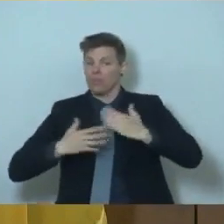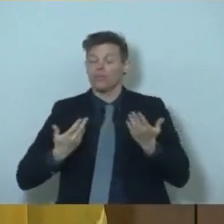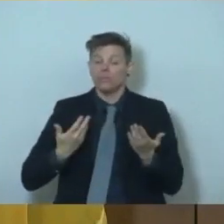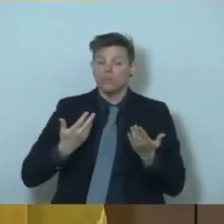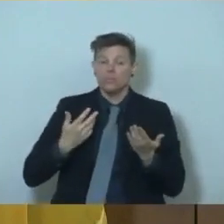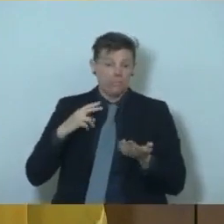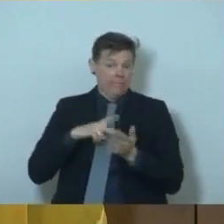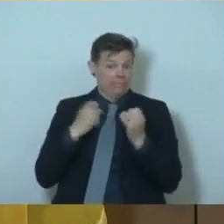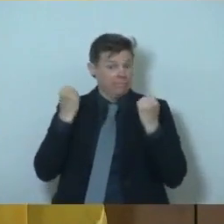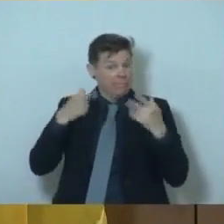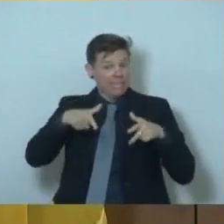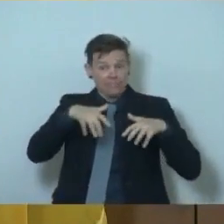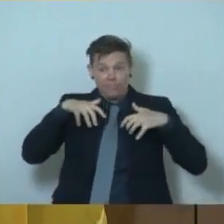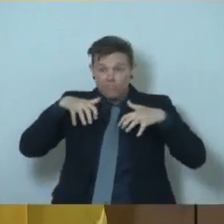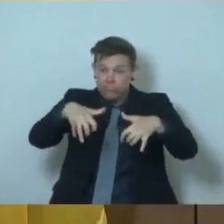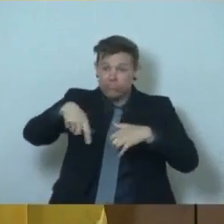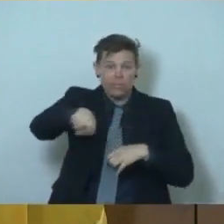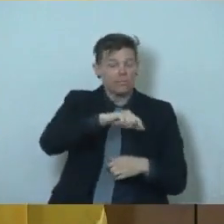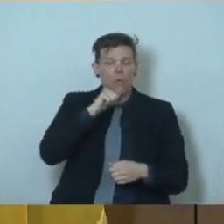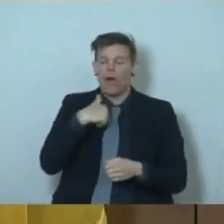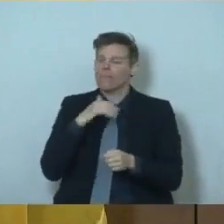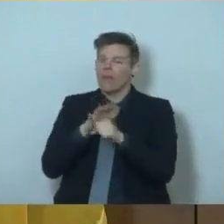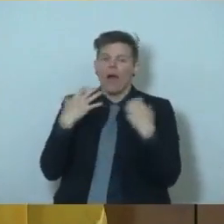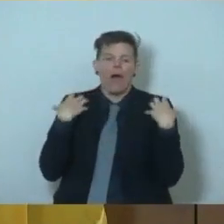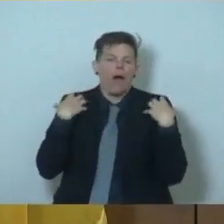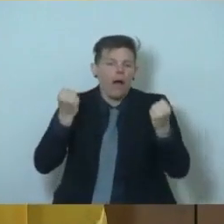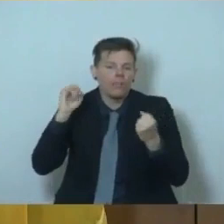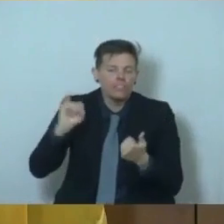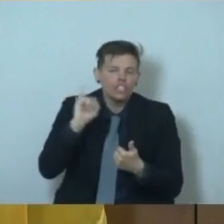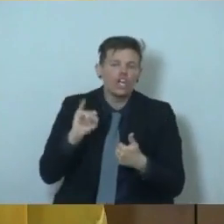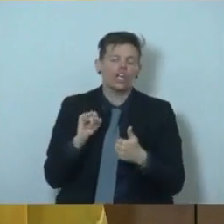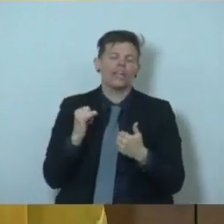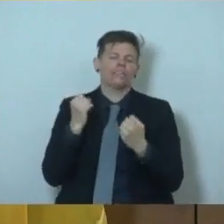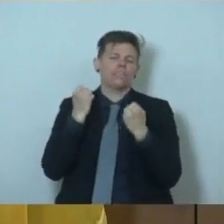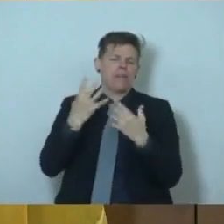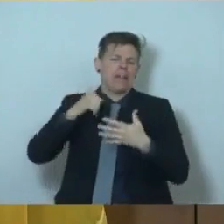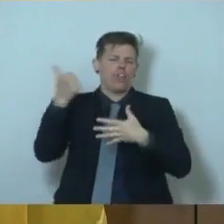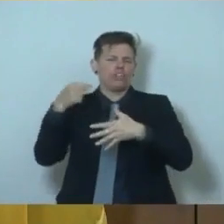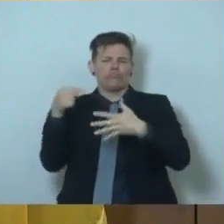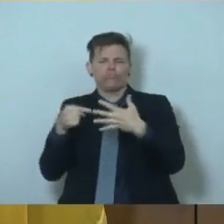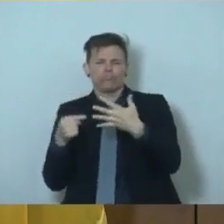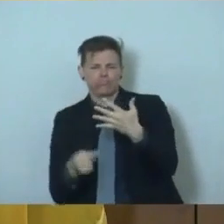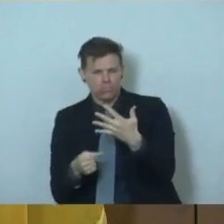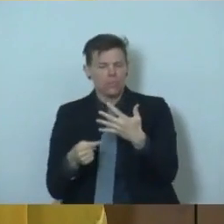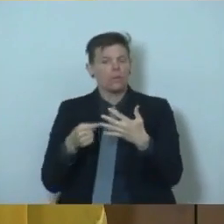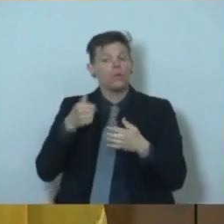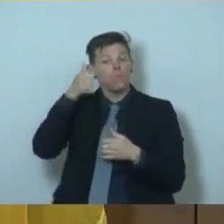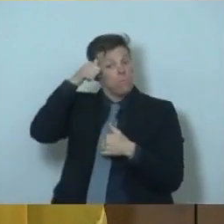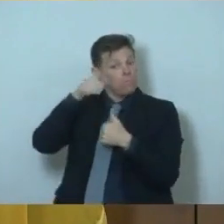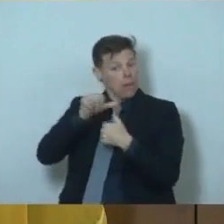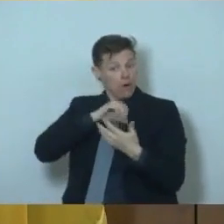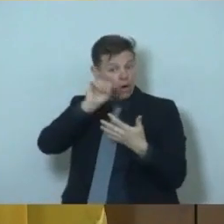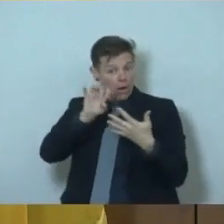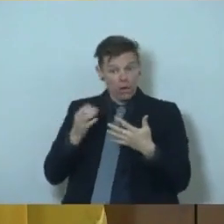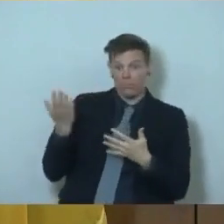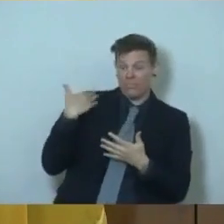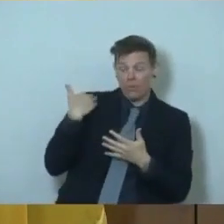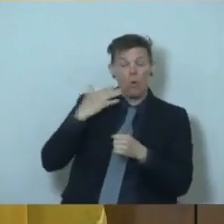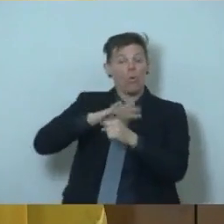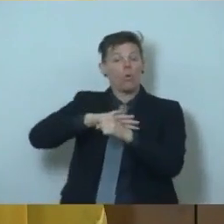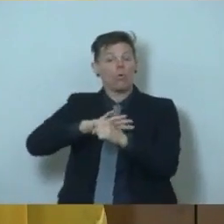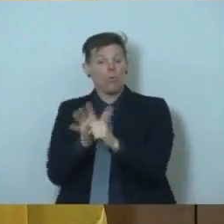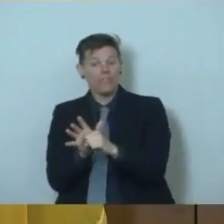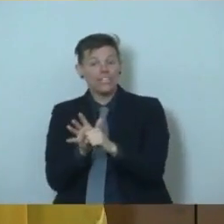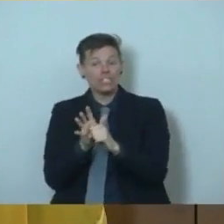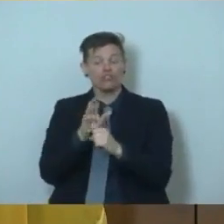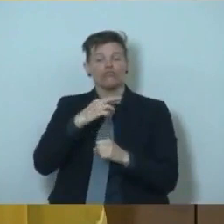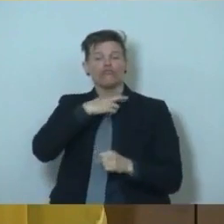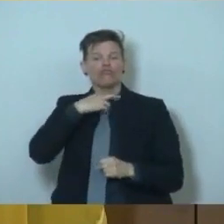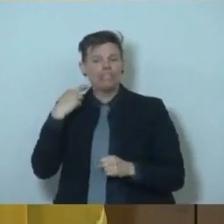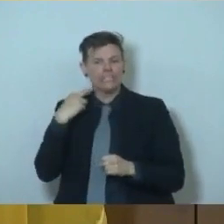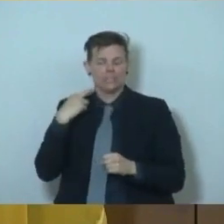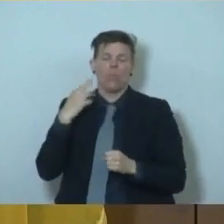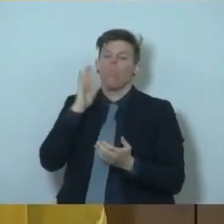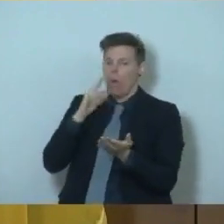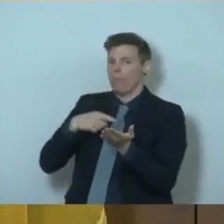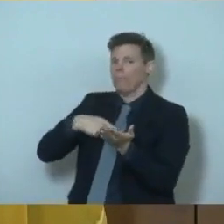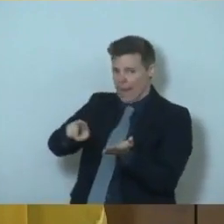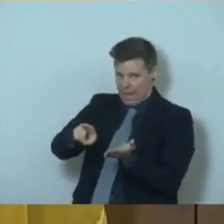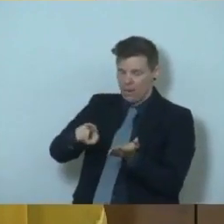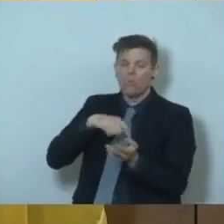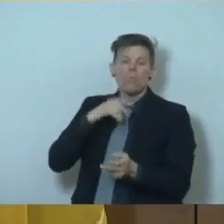AND AS A RULE, AND I WOULD SAY MANY THEM DON'T HAVE ADEQUATE HEALTH CARE COVERAGE AND YOU MAY REMEMBER FROM EARLIER PRESS CONFERENCE, WE HAVE MADE SURE THAT ALL OF THE COVID-19 RISKS